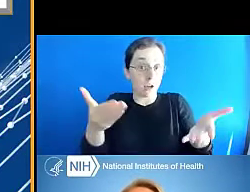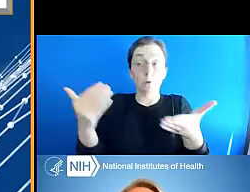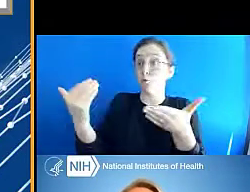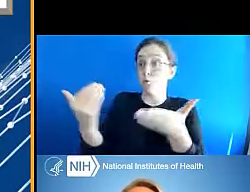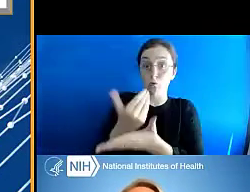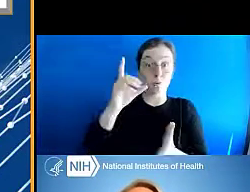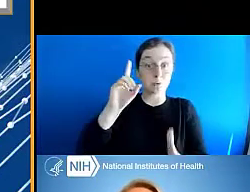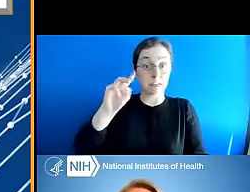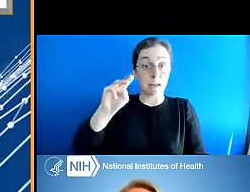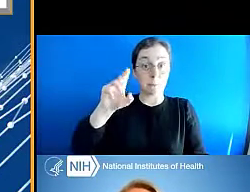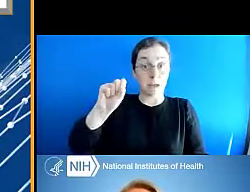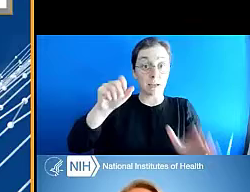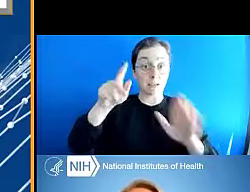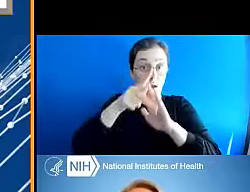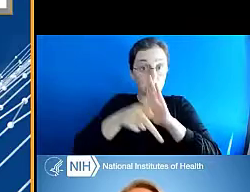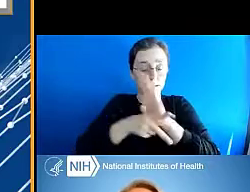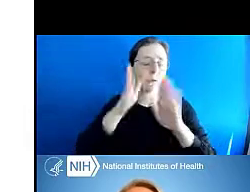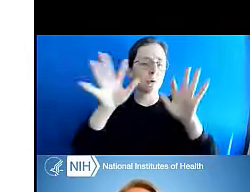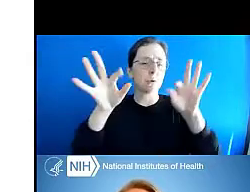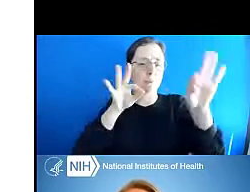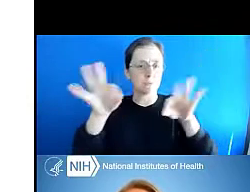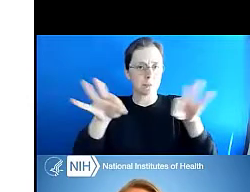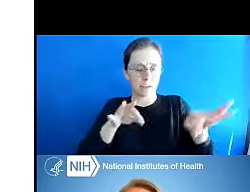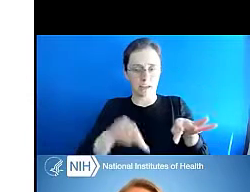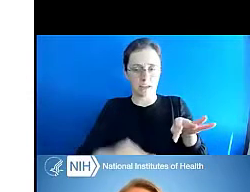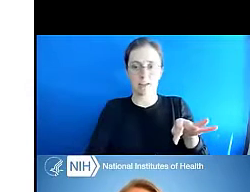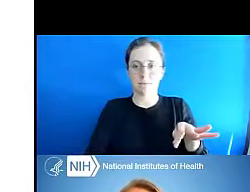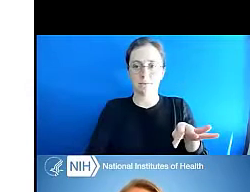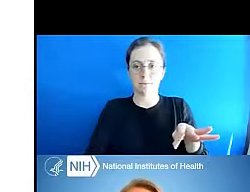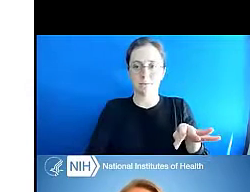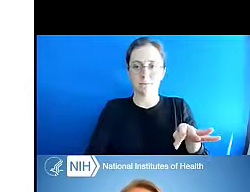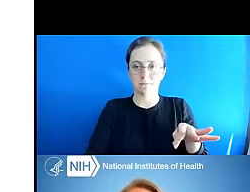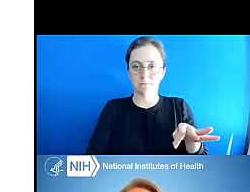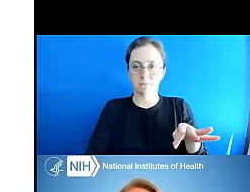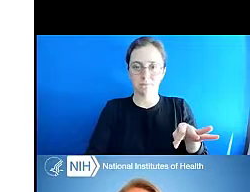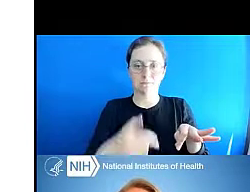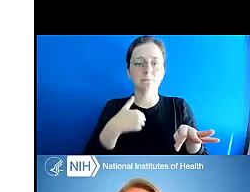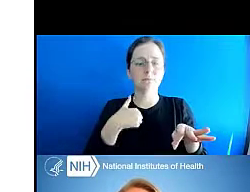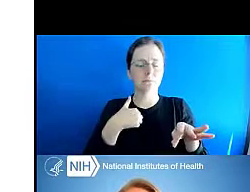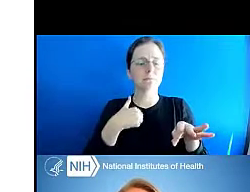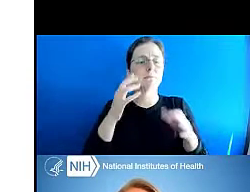I'm going to talk just for a moment about some logistics and some formats for today's event.